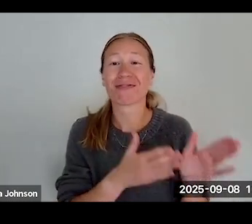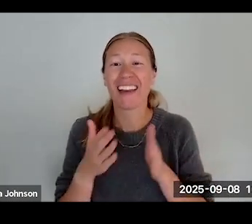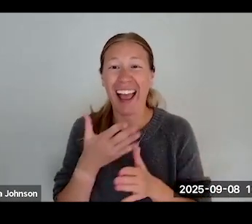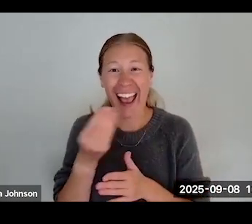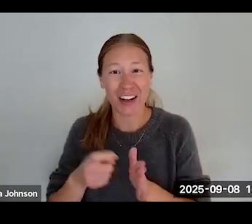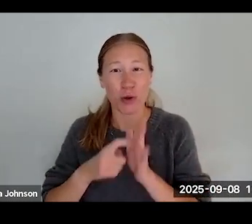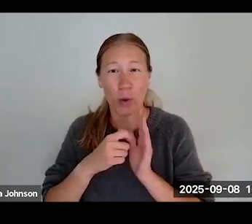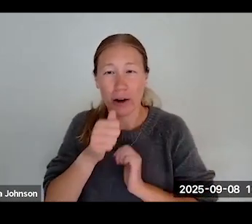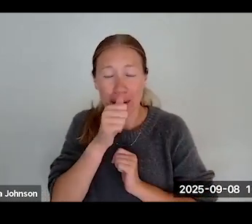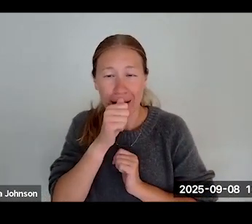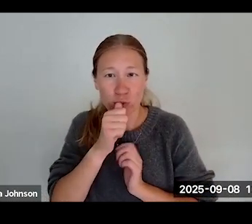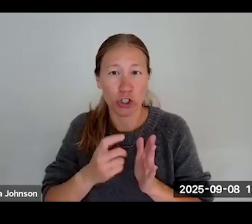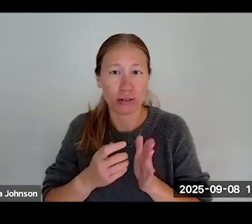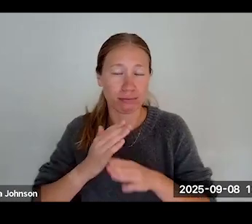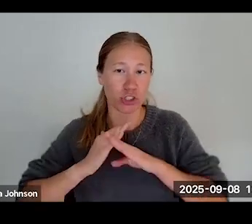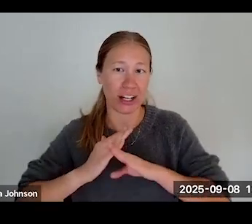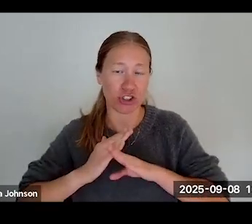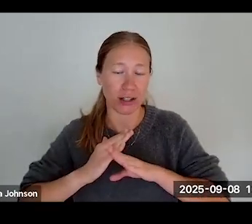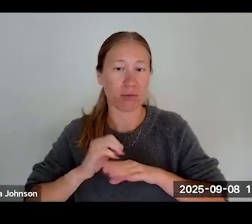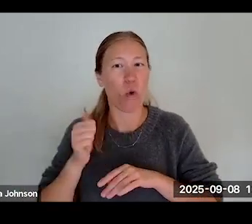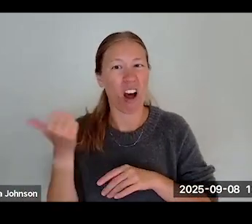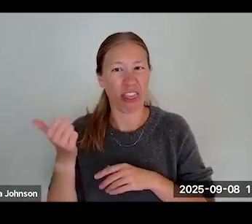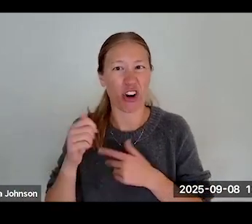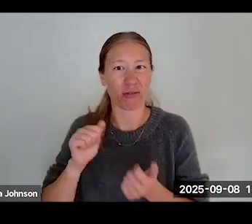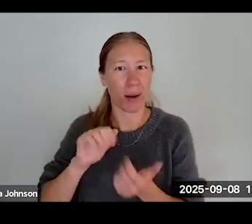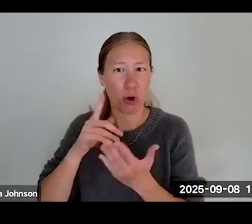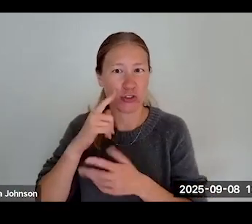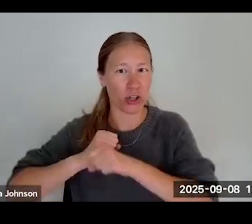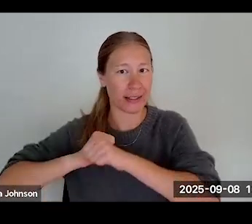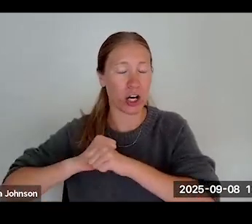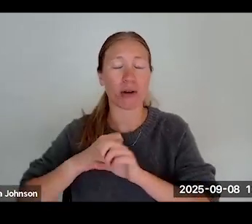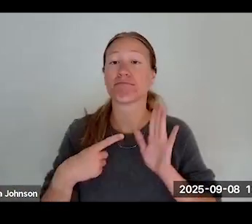or otherwise secured. So an example that could be appropriate